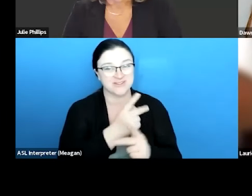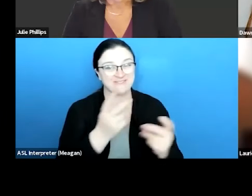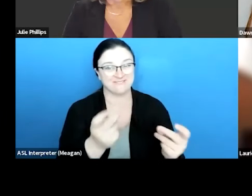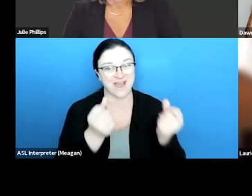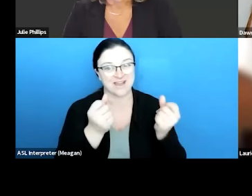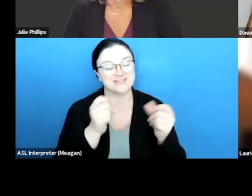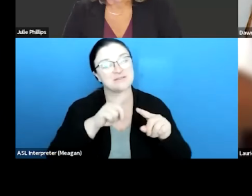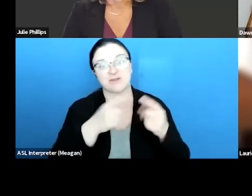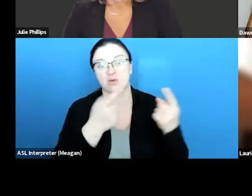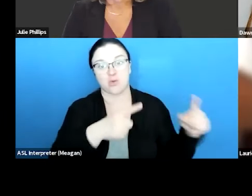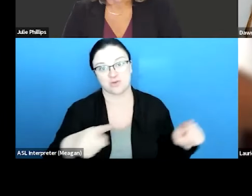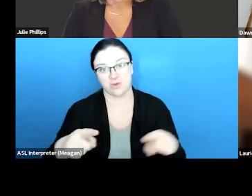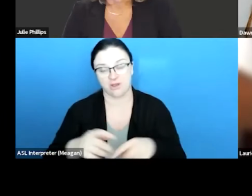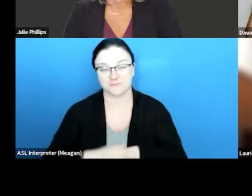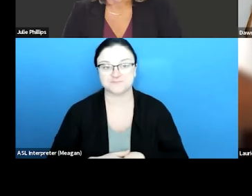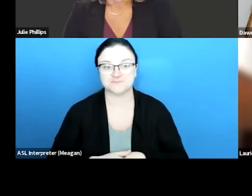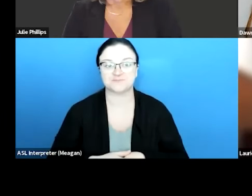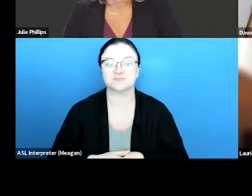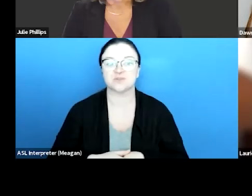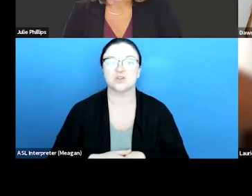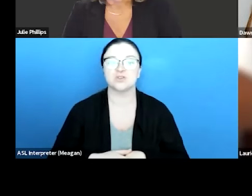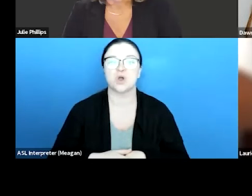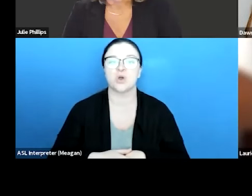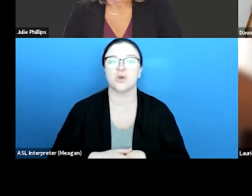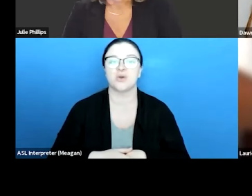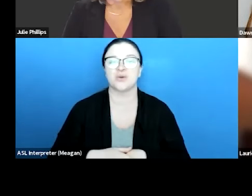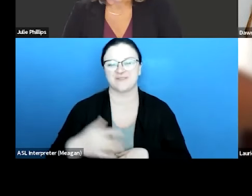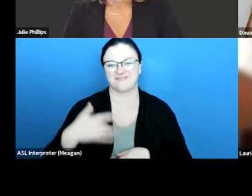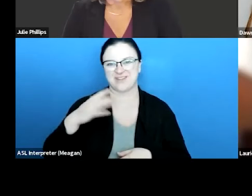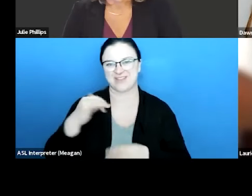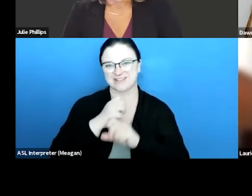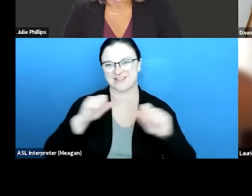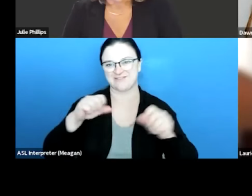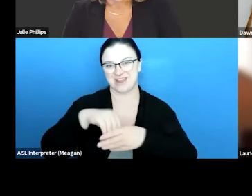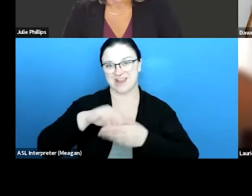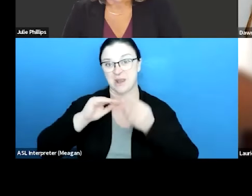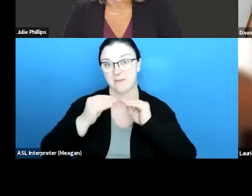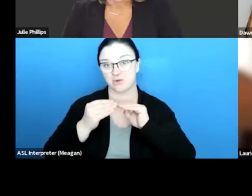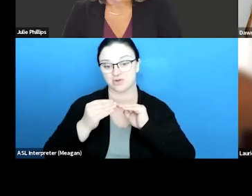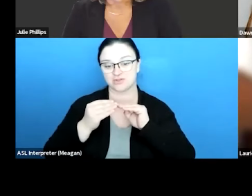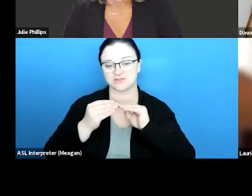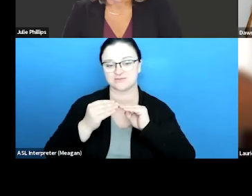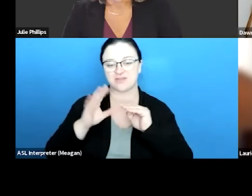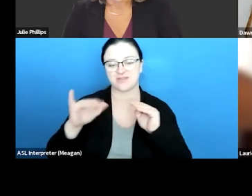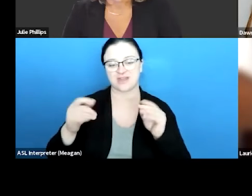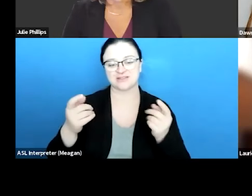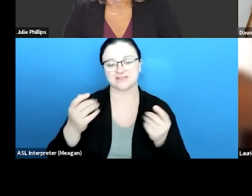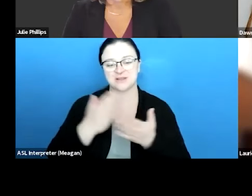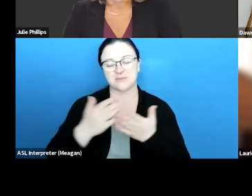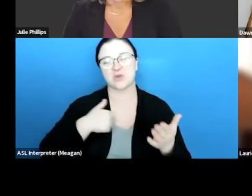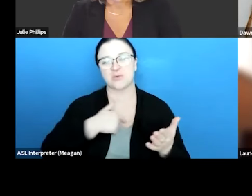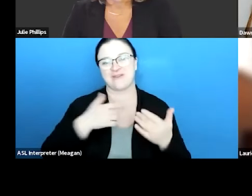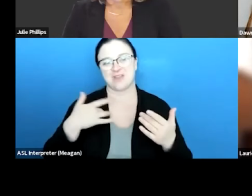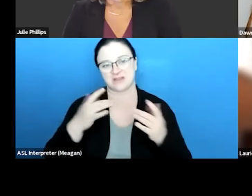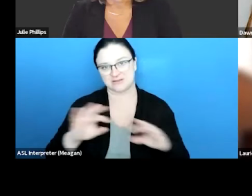And so, you know, the old adage safety in numbers is something that we think is really important for our mobile teams.